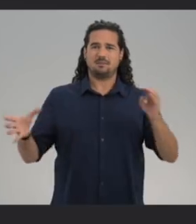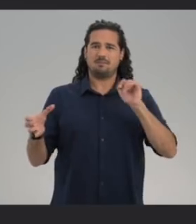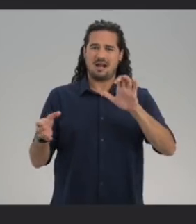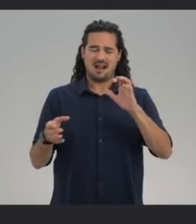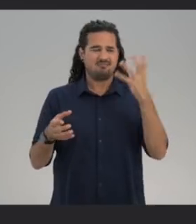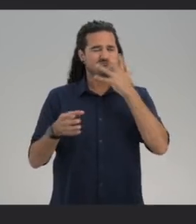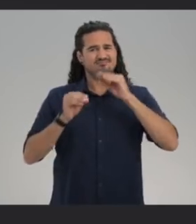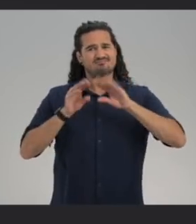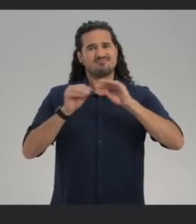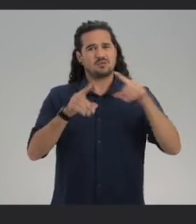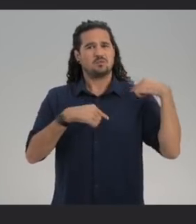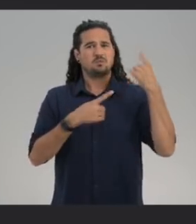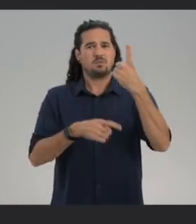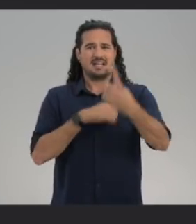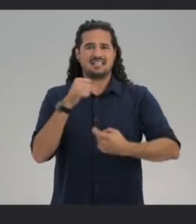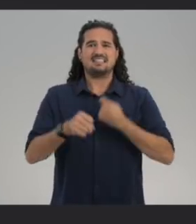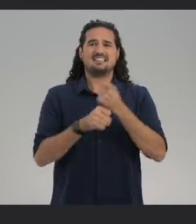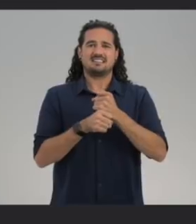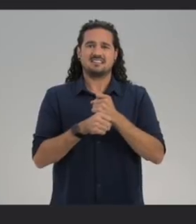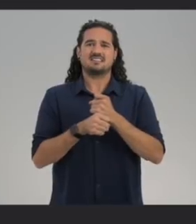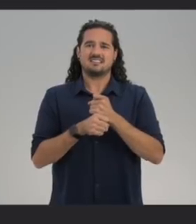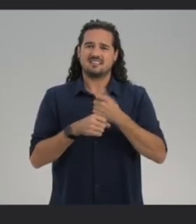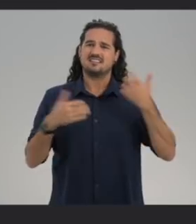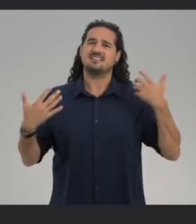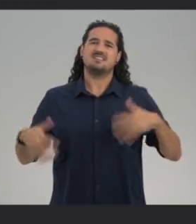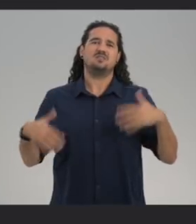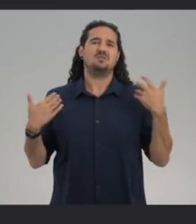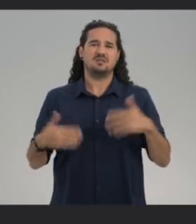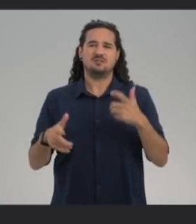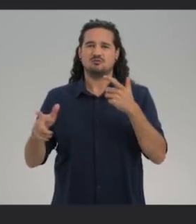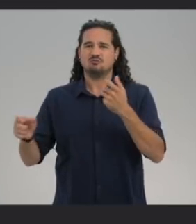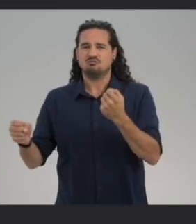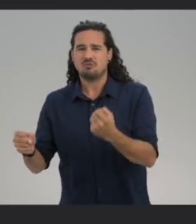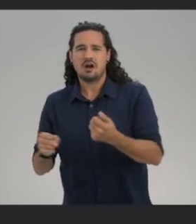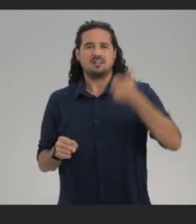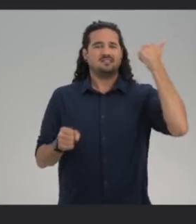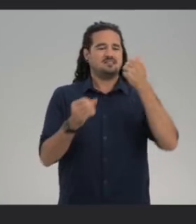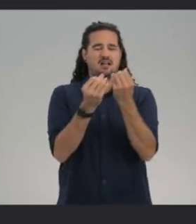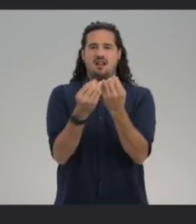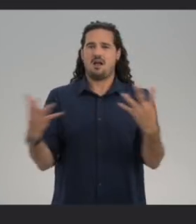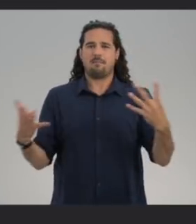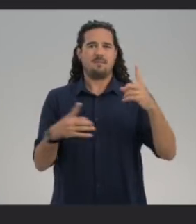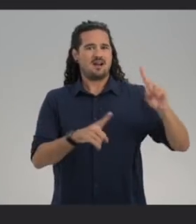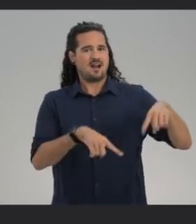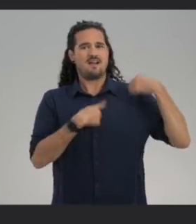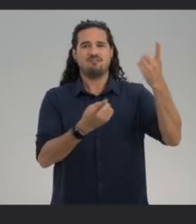This is by far the strongest Mac lineup that we've ever had. The transition to Apple Silicon